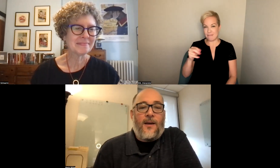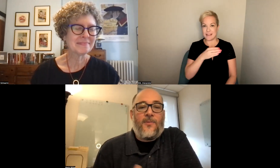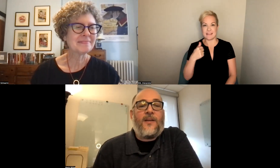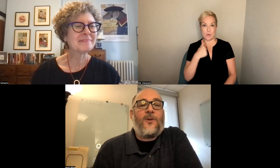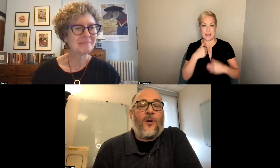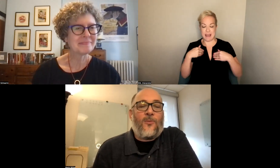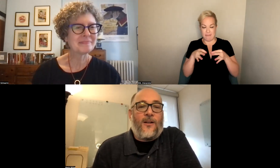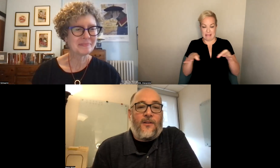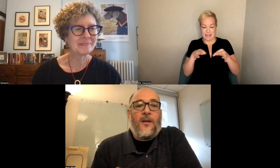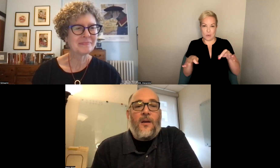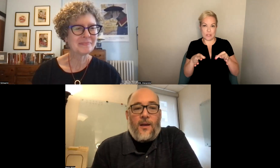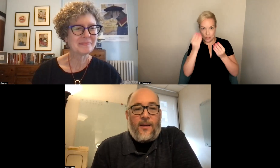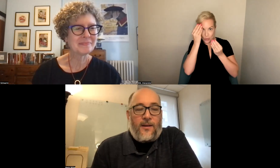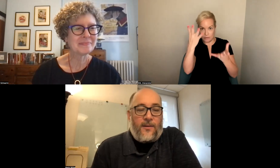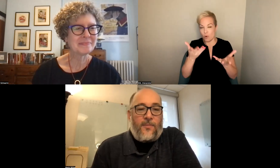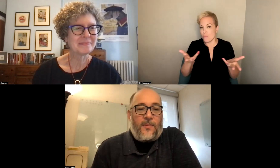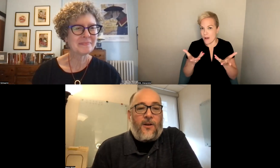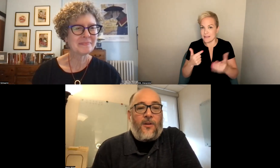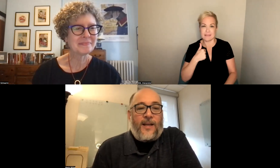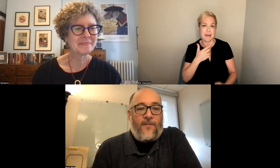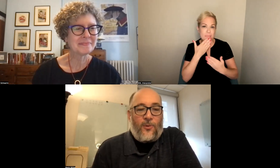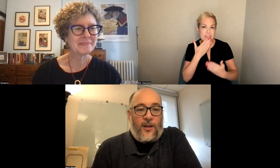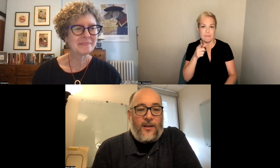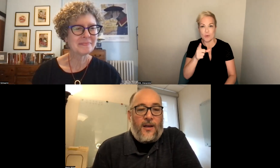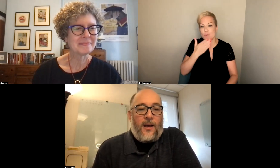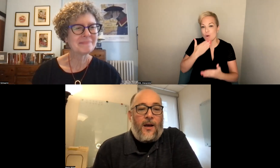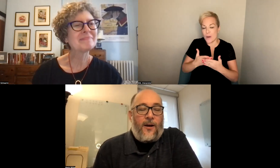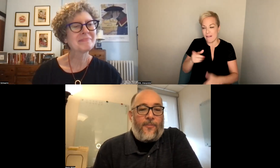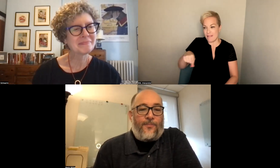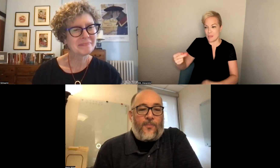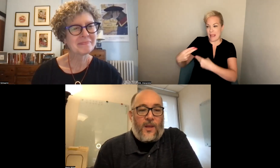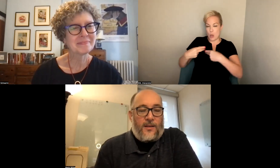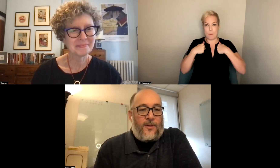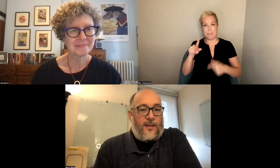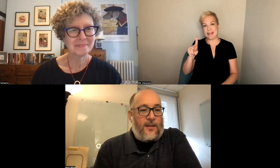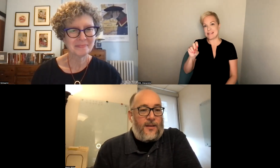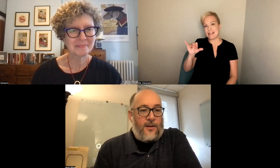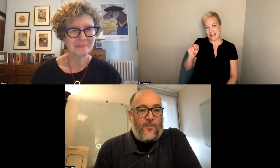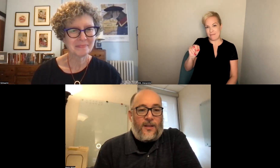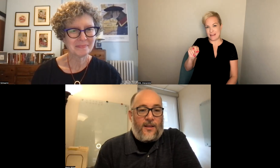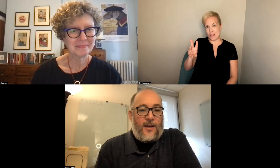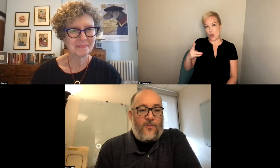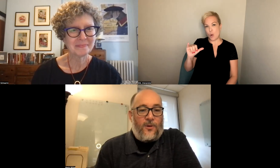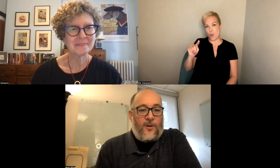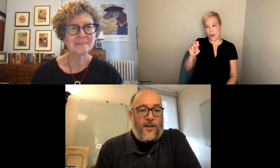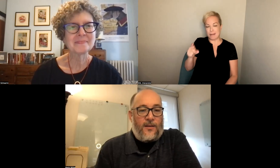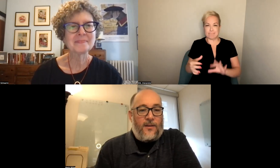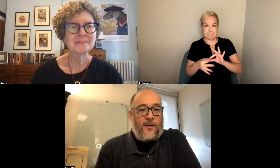"I'm thankful you are well, they call me Kevin White." So I think, with that, we'll go ahead and